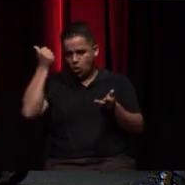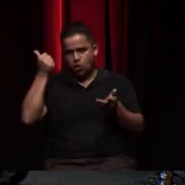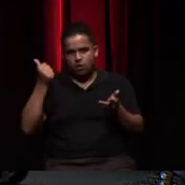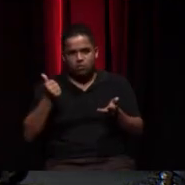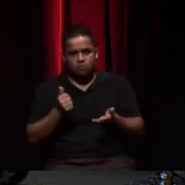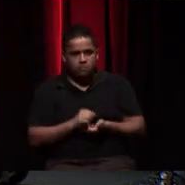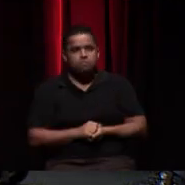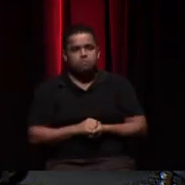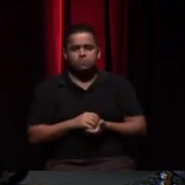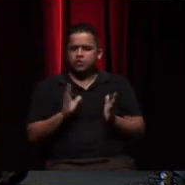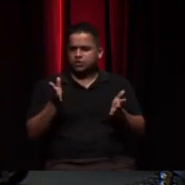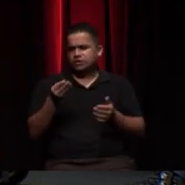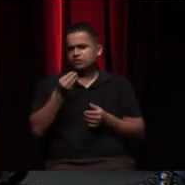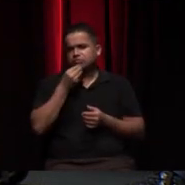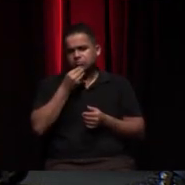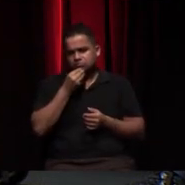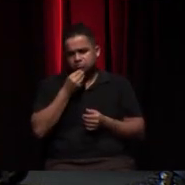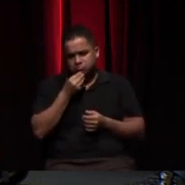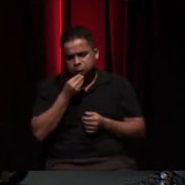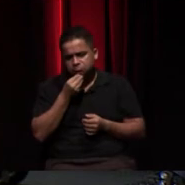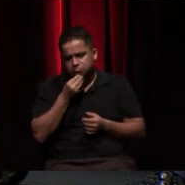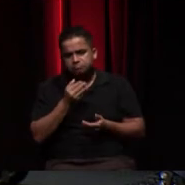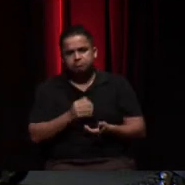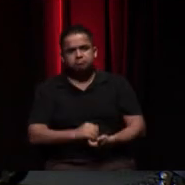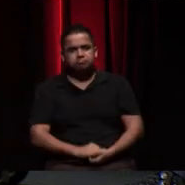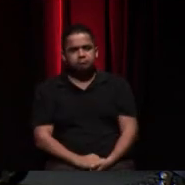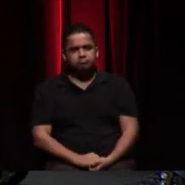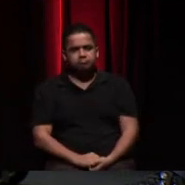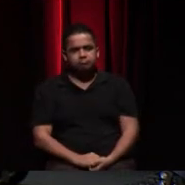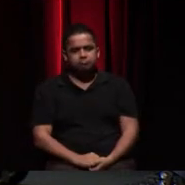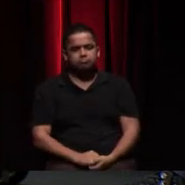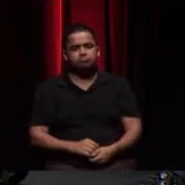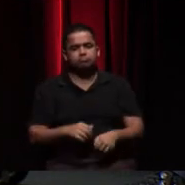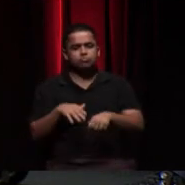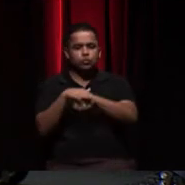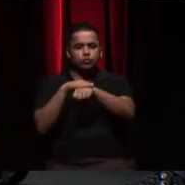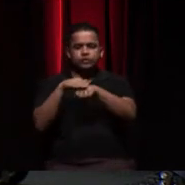I had the chance to talk to other kinds of public